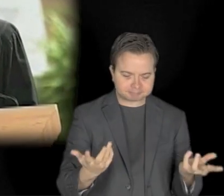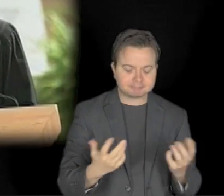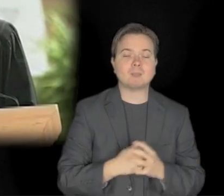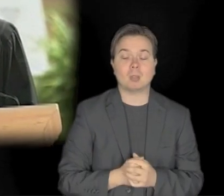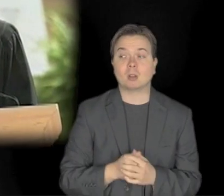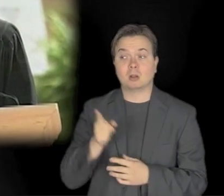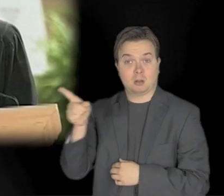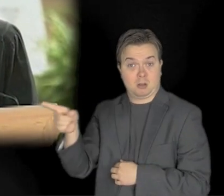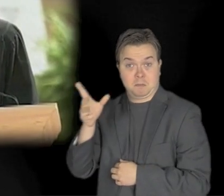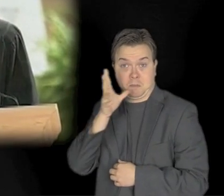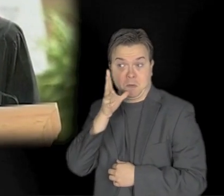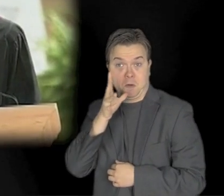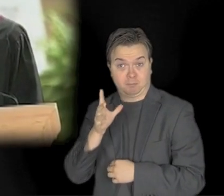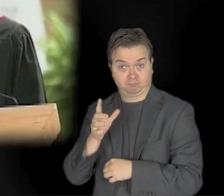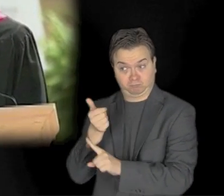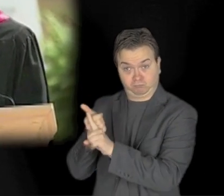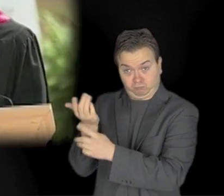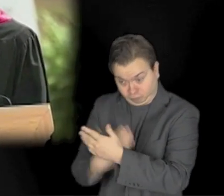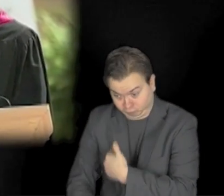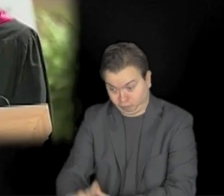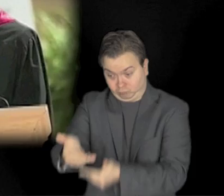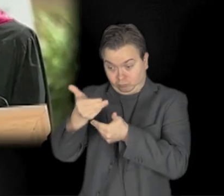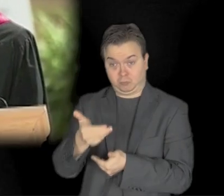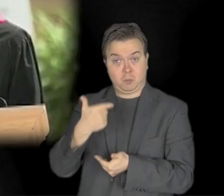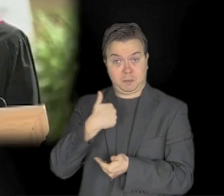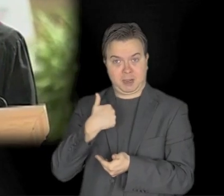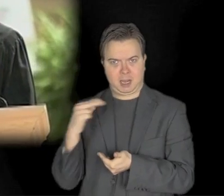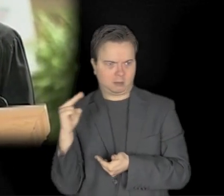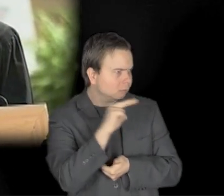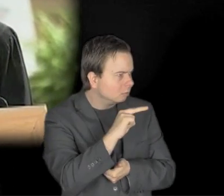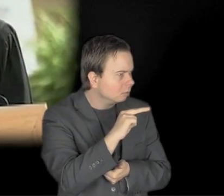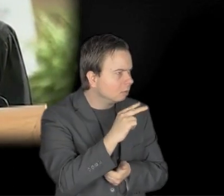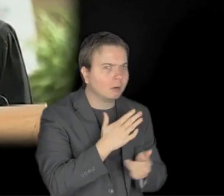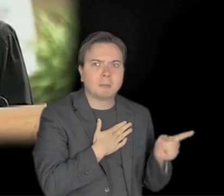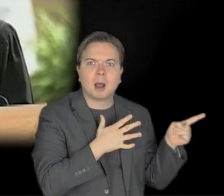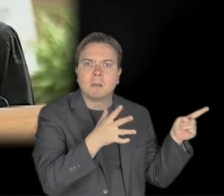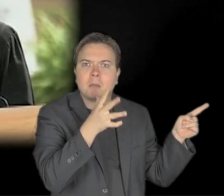My biological mother later found out that my mother had never graduated from college